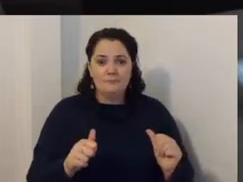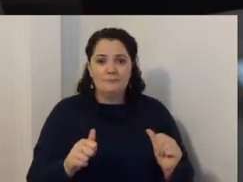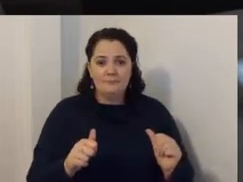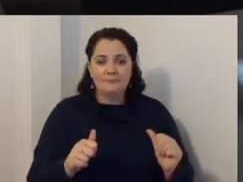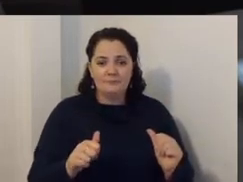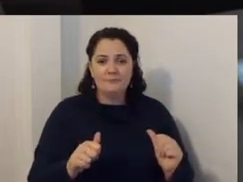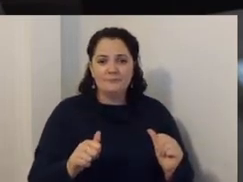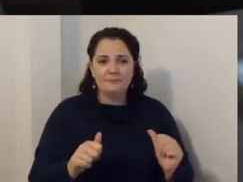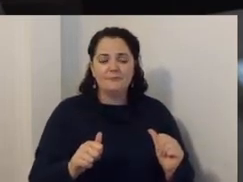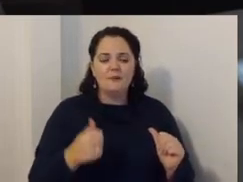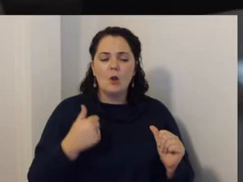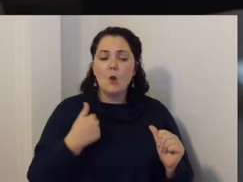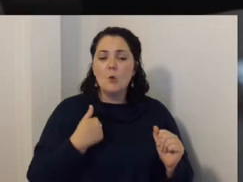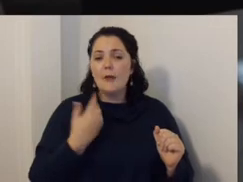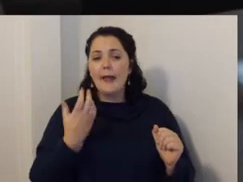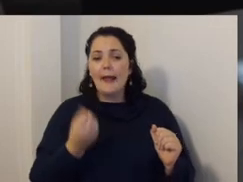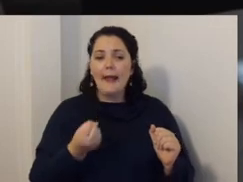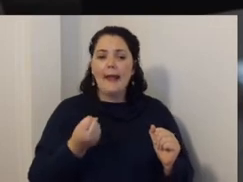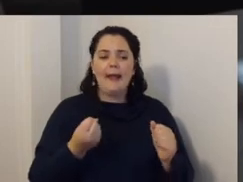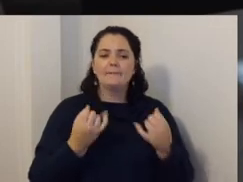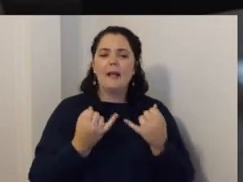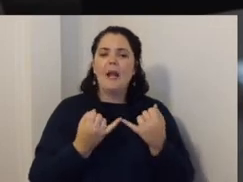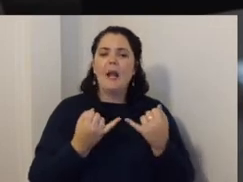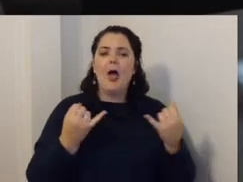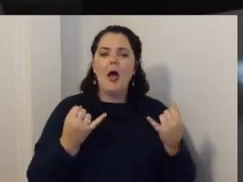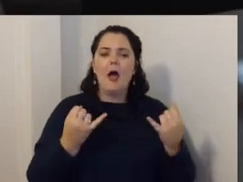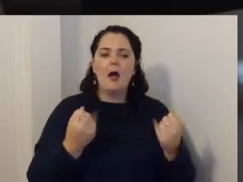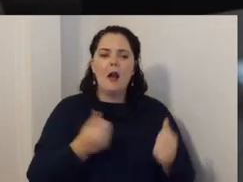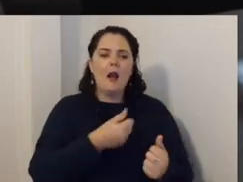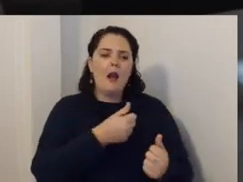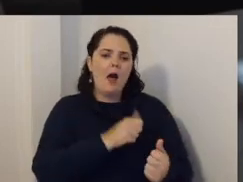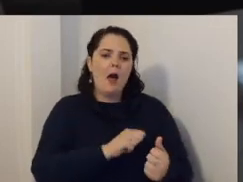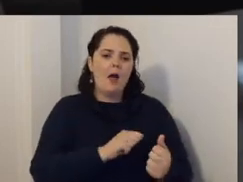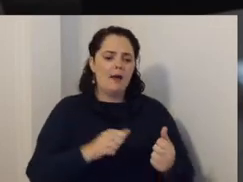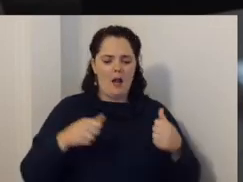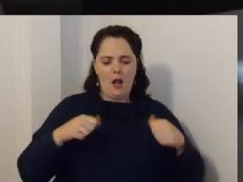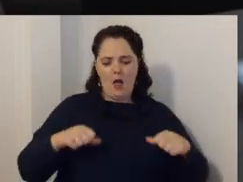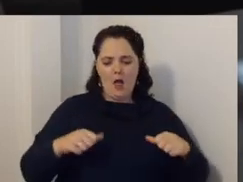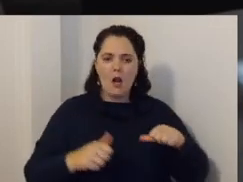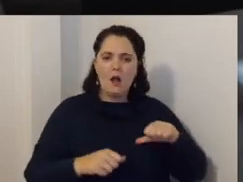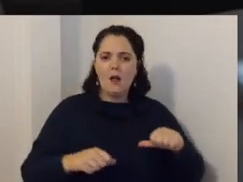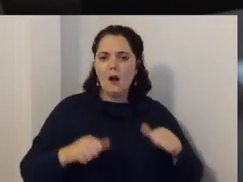walk around through the world with lines floating around our bodies, we perceive contour because we